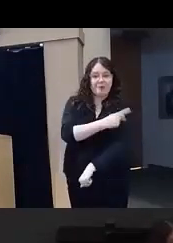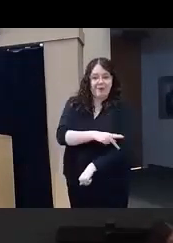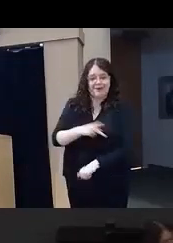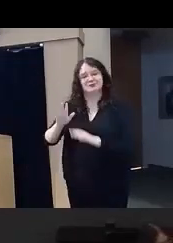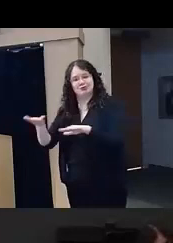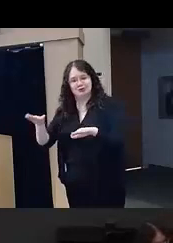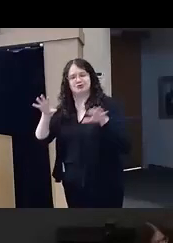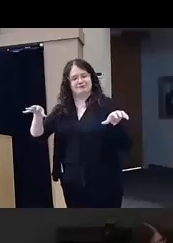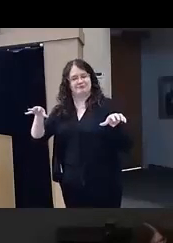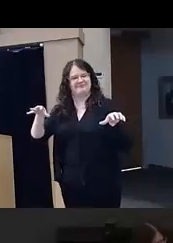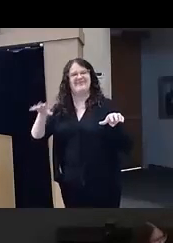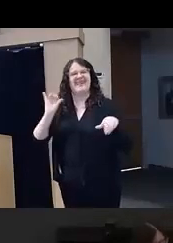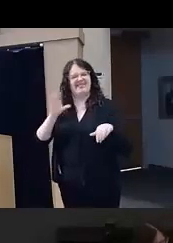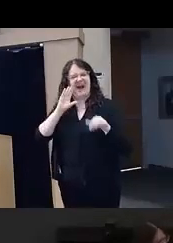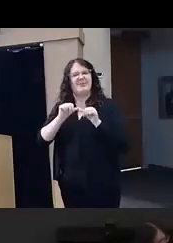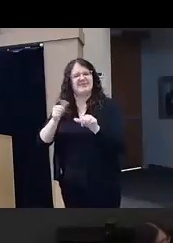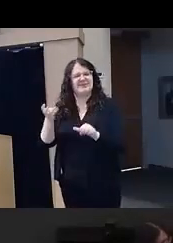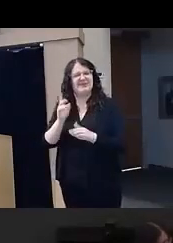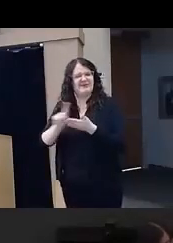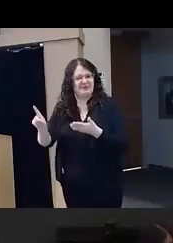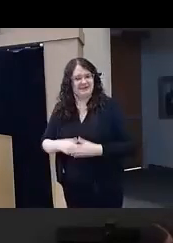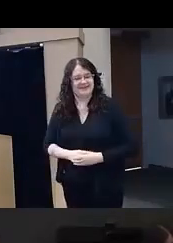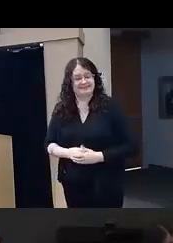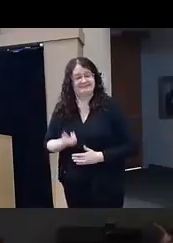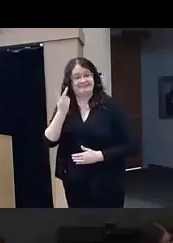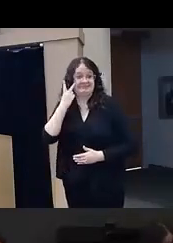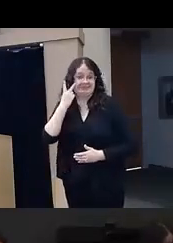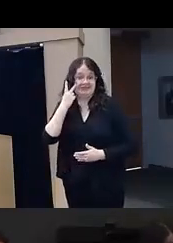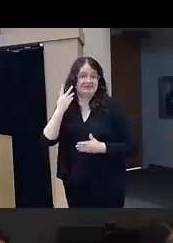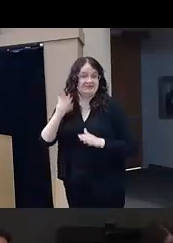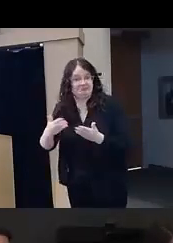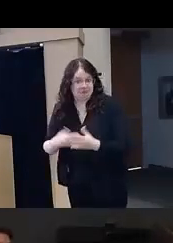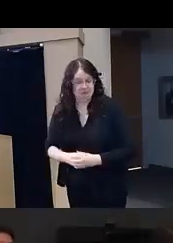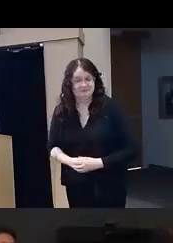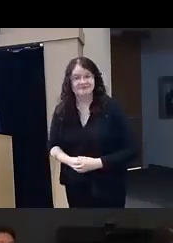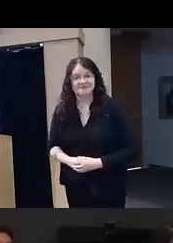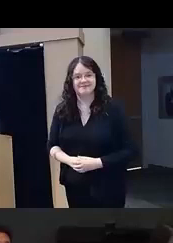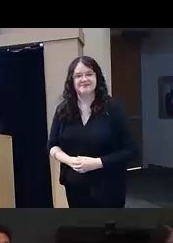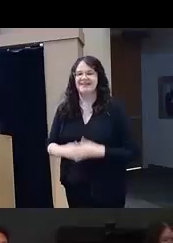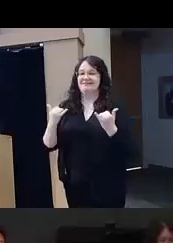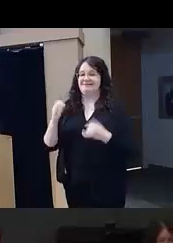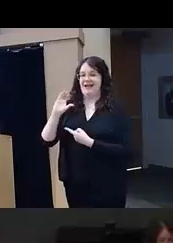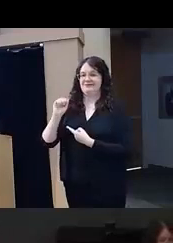for the next few weeks we'll see what happens you know and CPAP now is fully operational